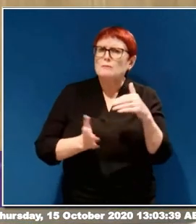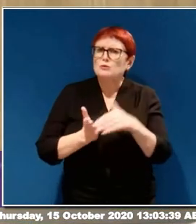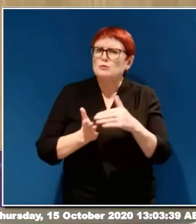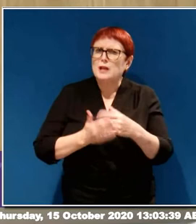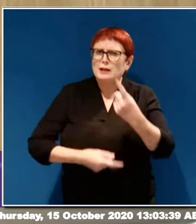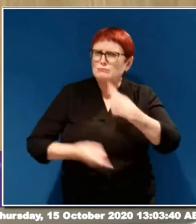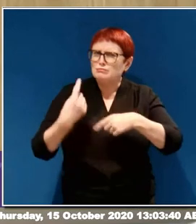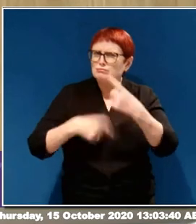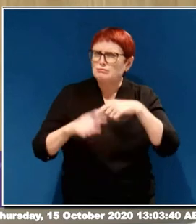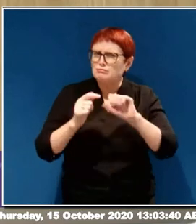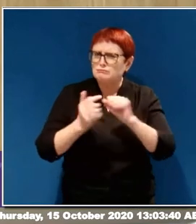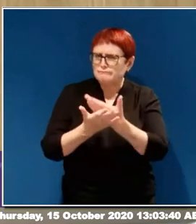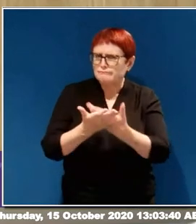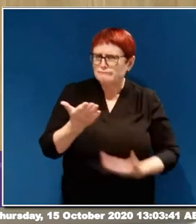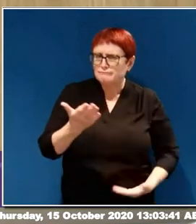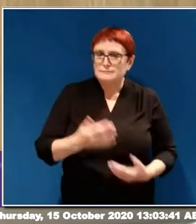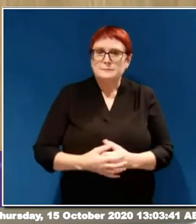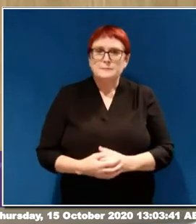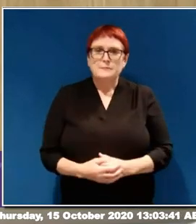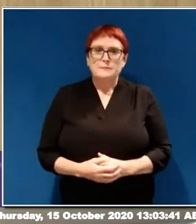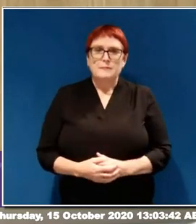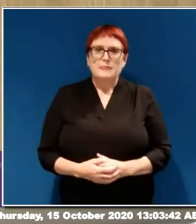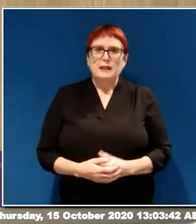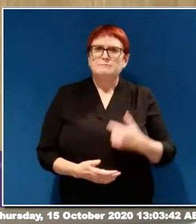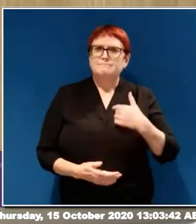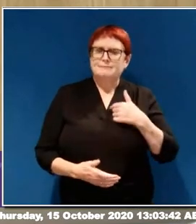I'm interested in First Nations students with disabilities, and just in your